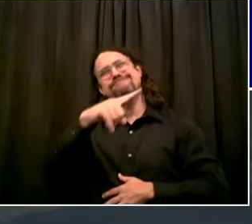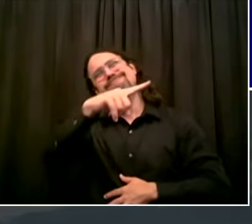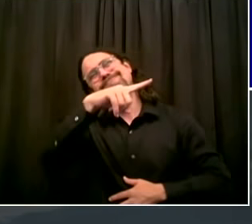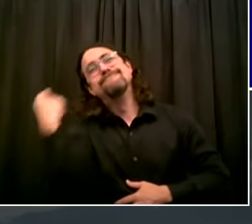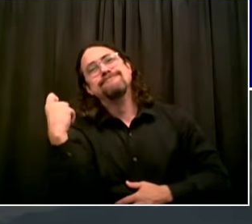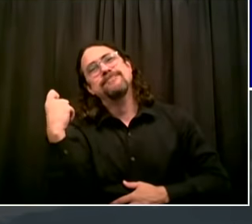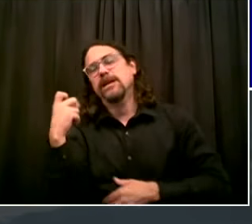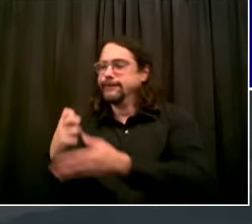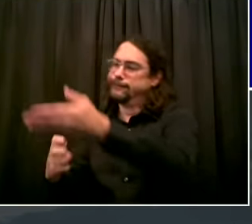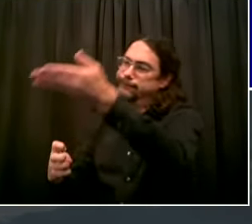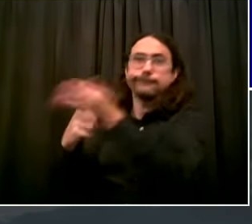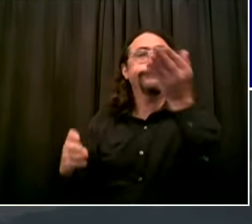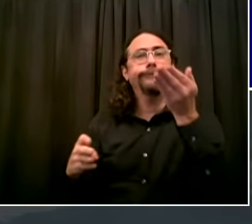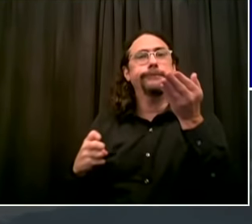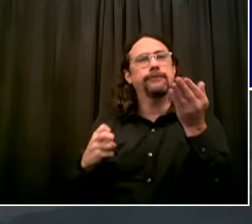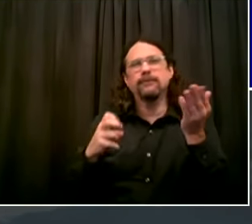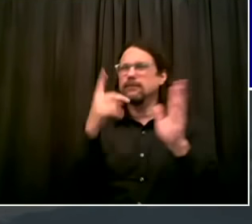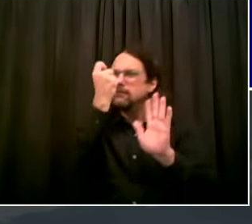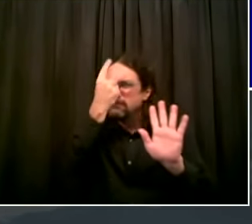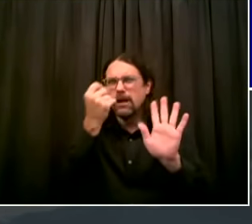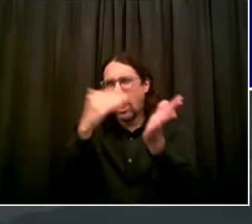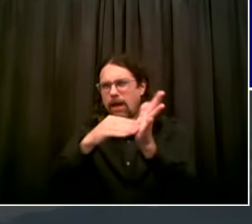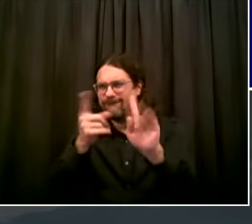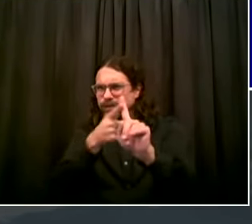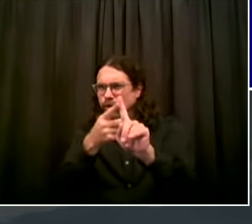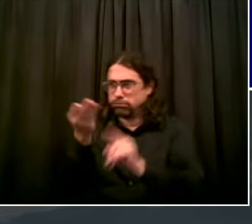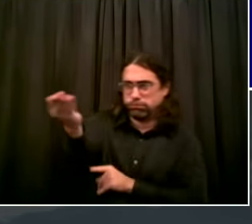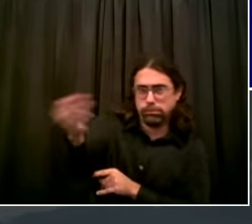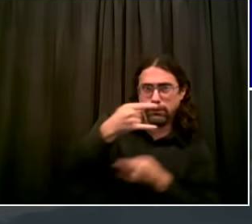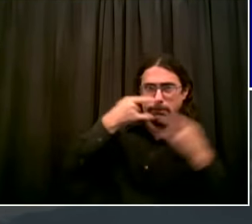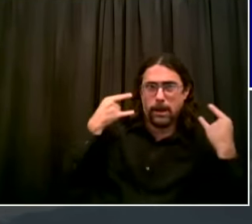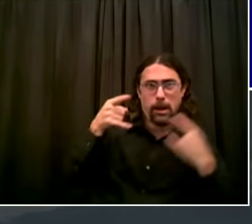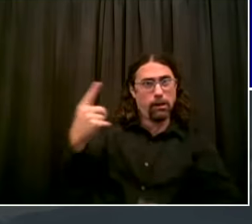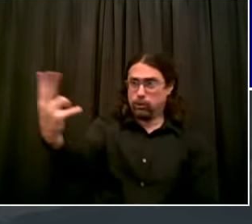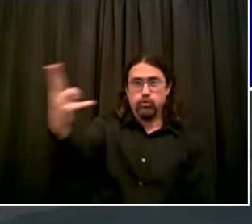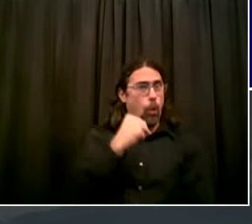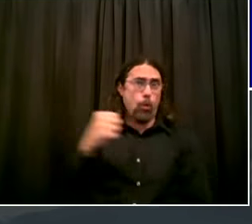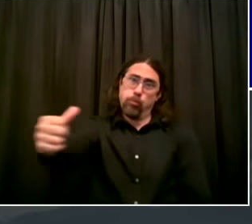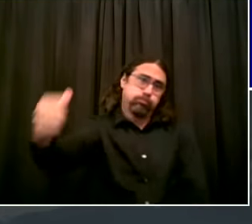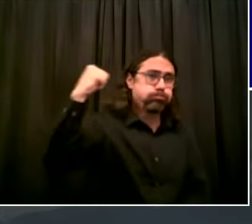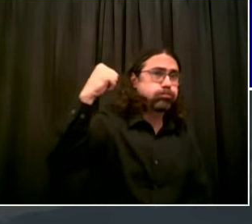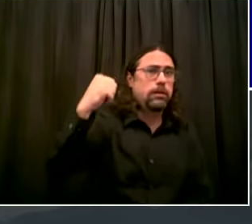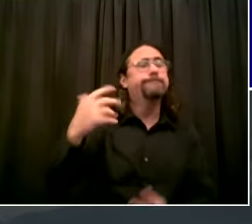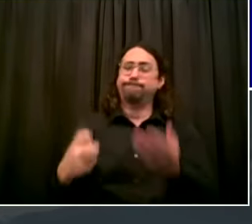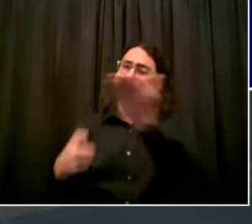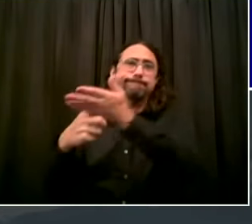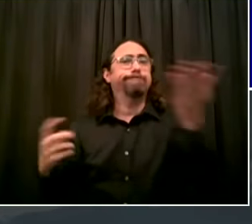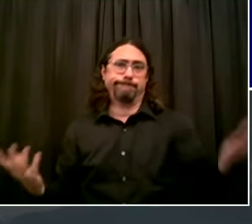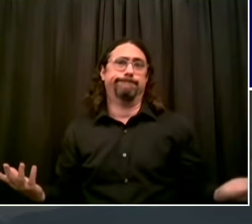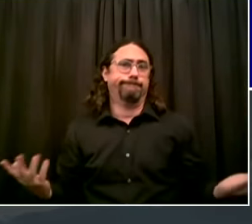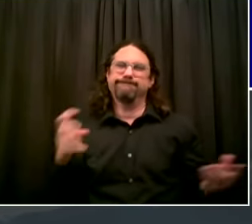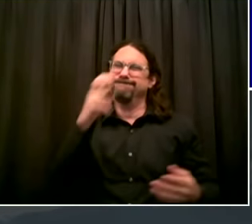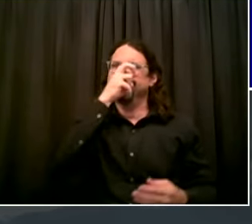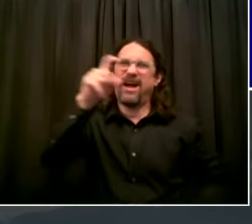YURO NOSE. IN THE SPECIFIC AREAS OF GREATEST CONCERN, THOSE NINE ZIP CODES, THERE WILL BE A